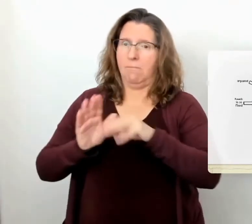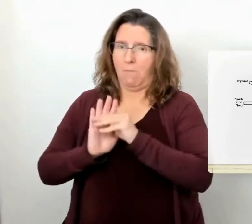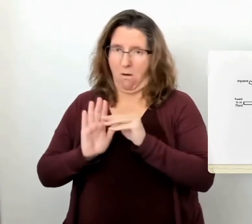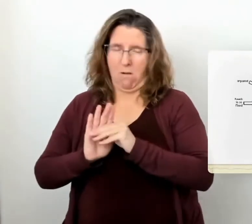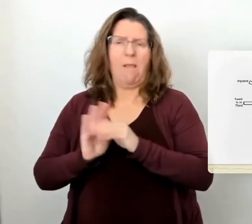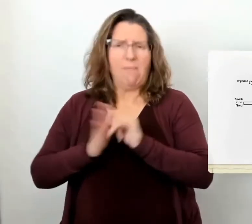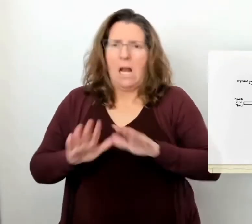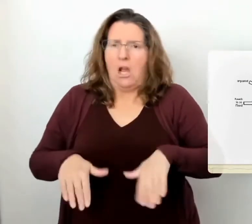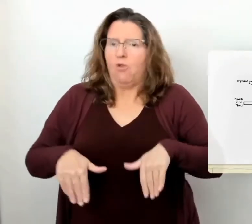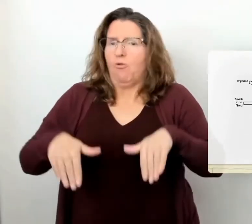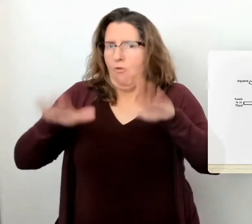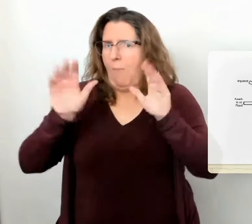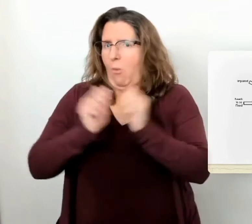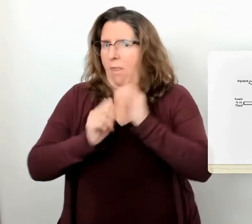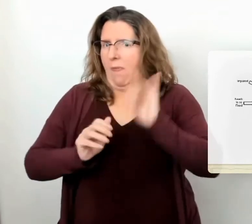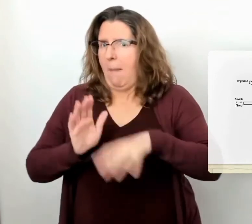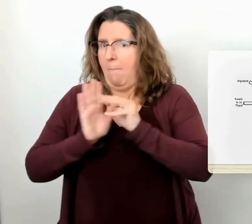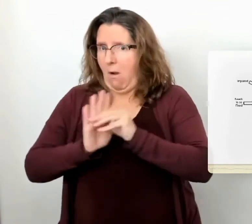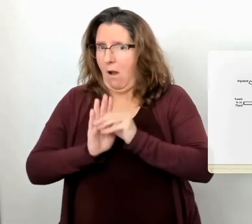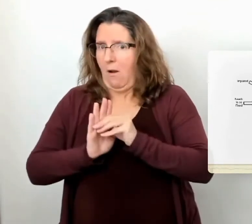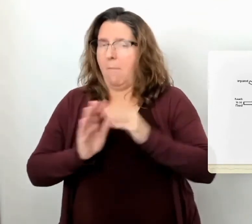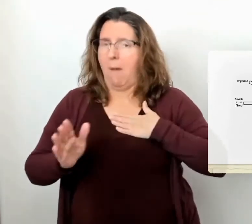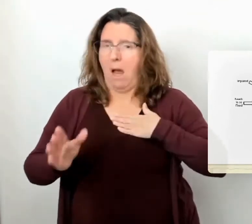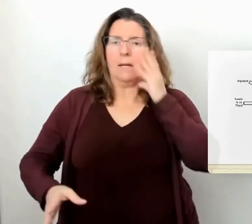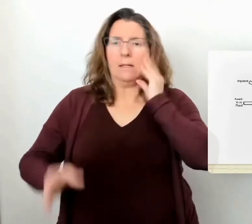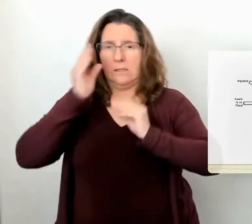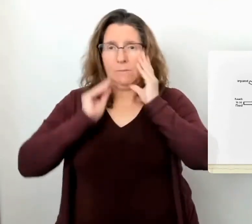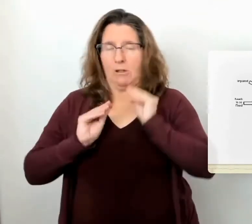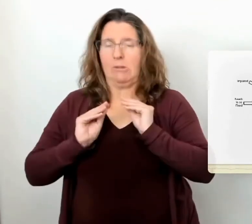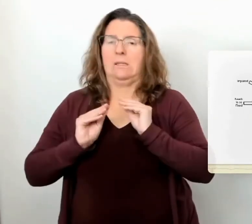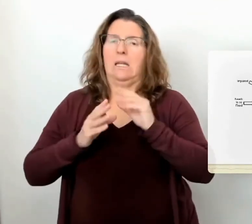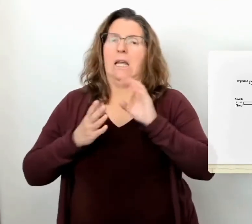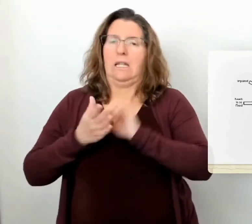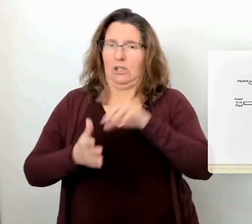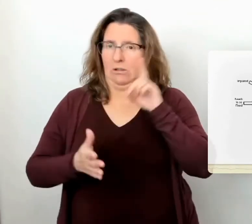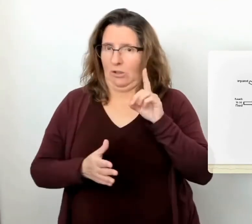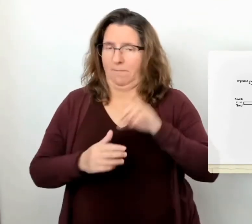That is the charity model, and that was the educational philosophy I grew up within.